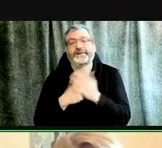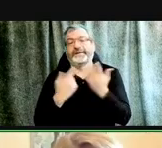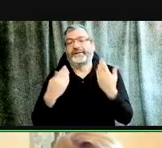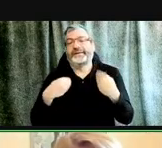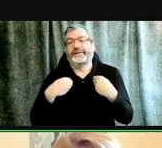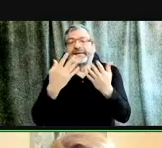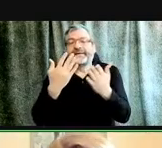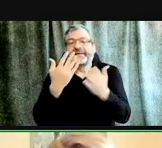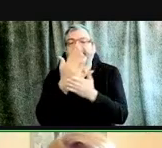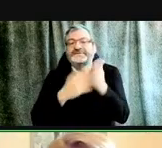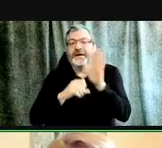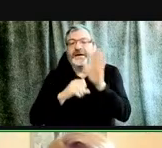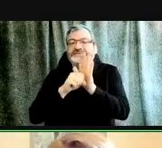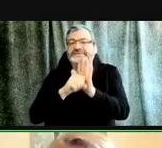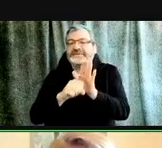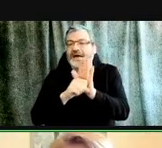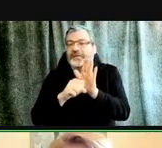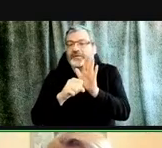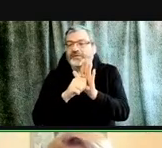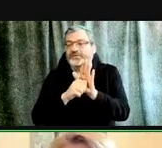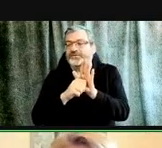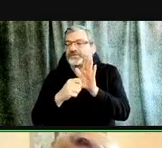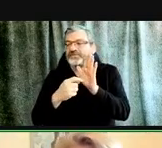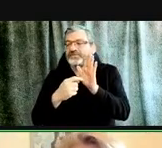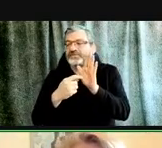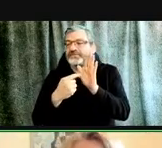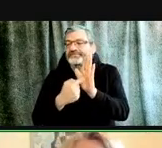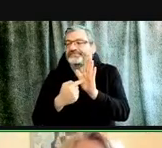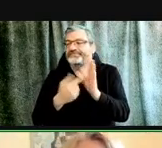that participants will see when they come to the Museum.